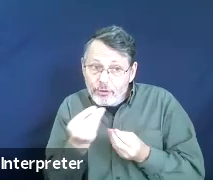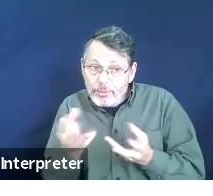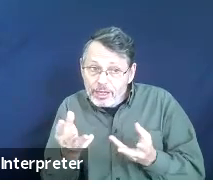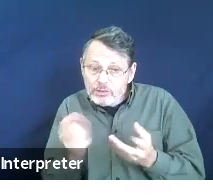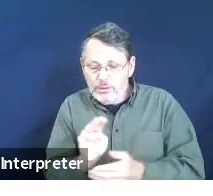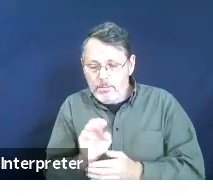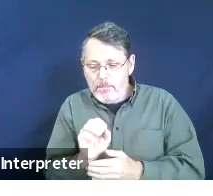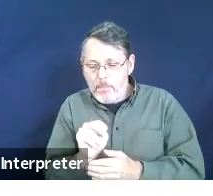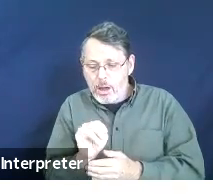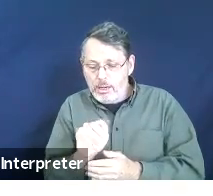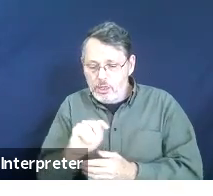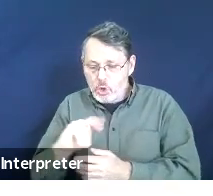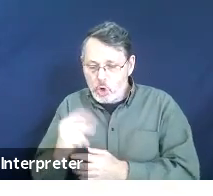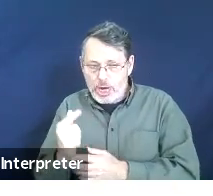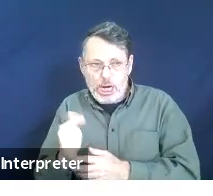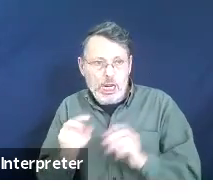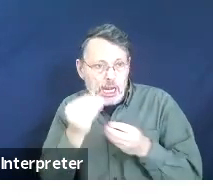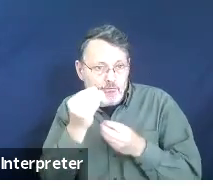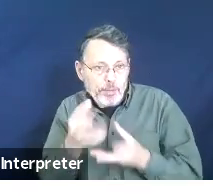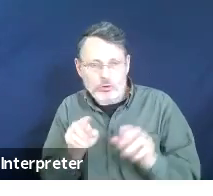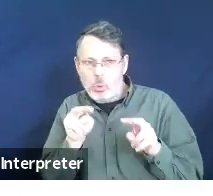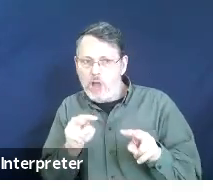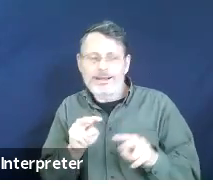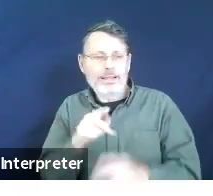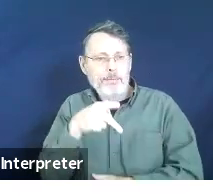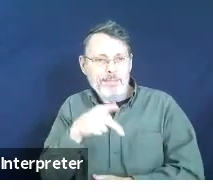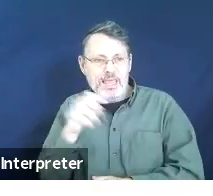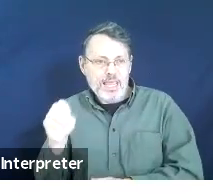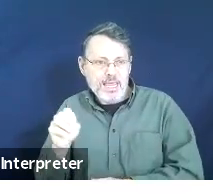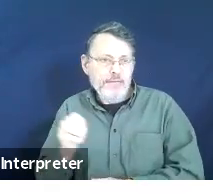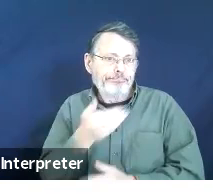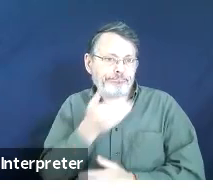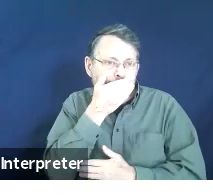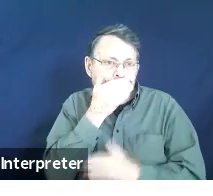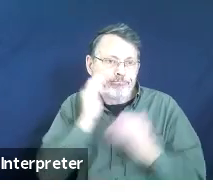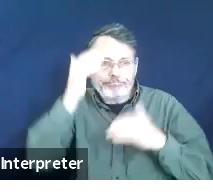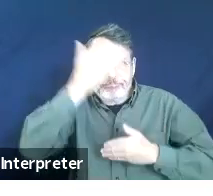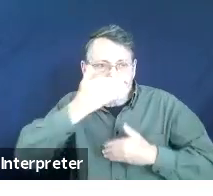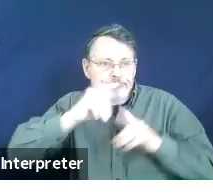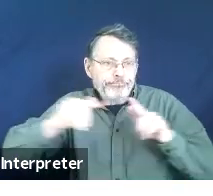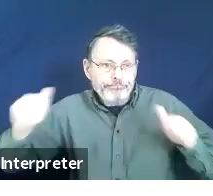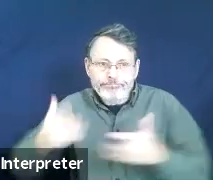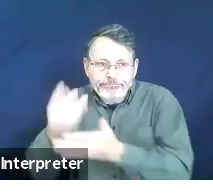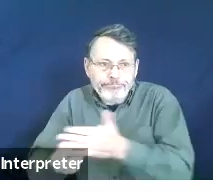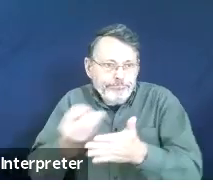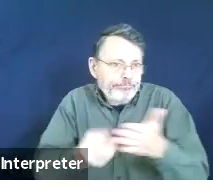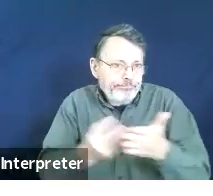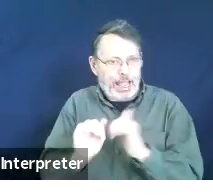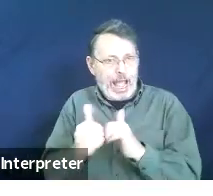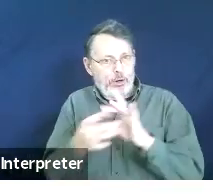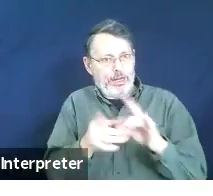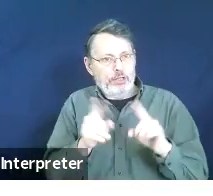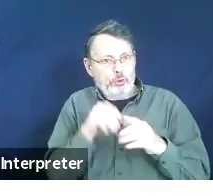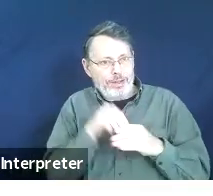PPE or personal preparedness equipment flow and shortfalls as relates to in home care services.